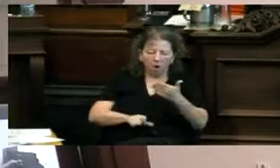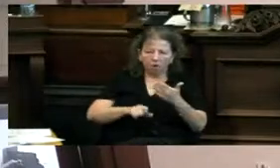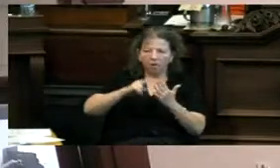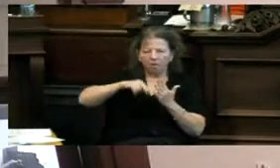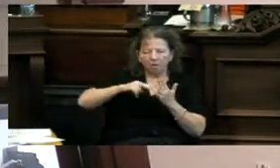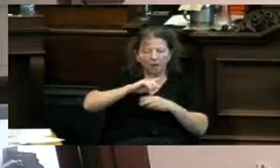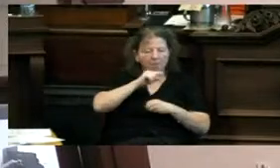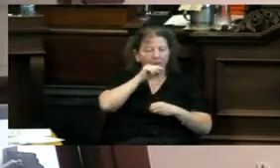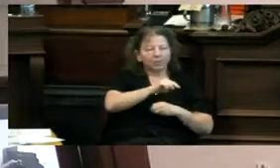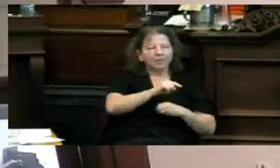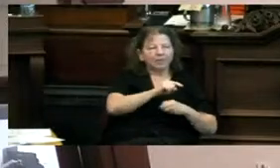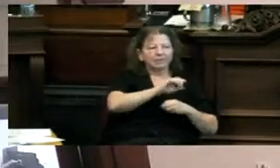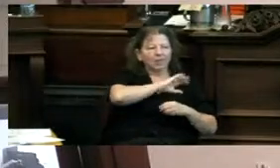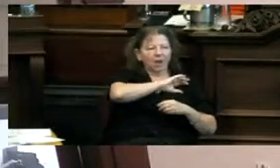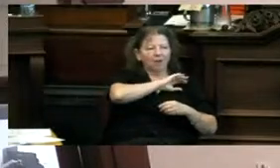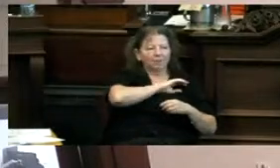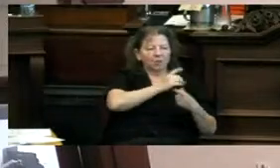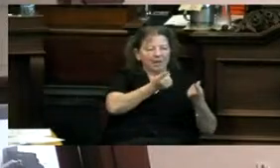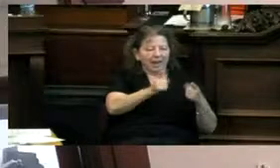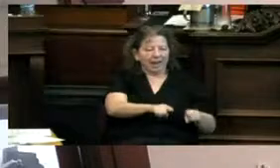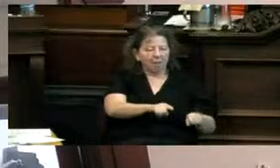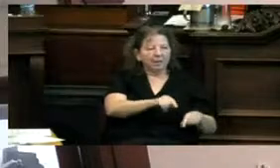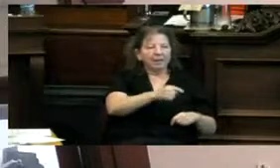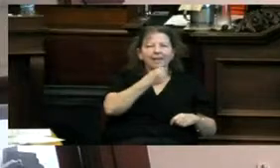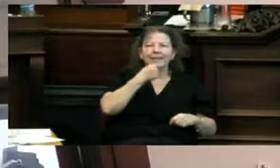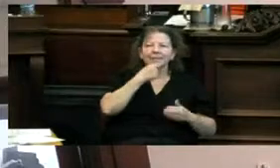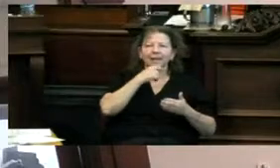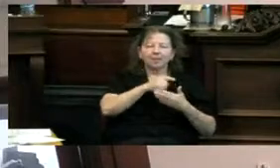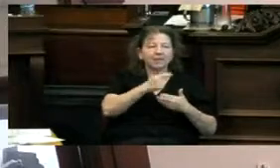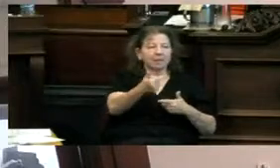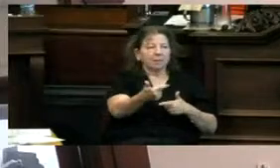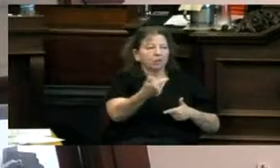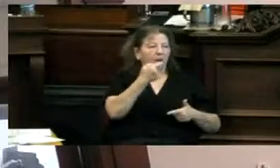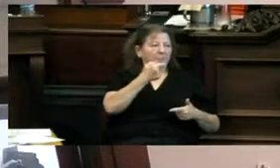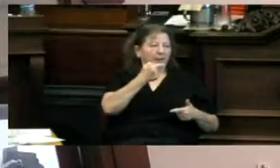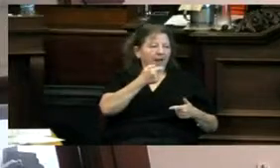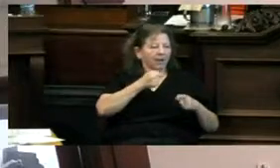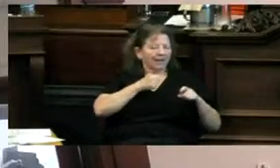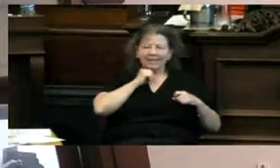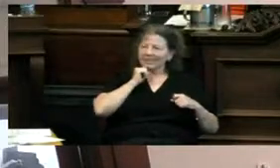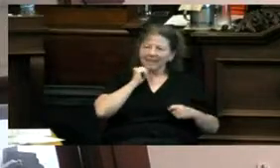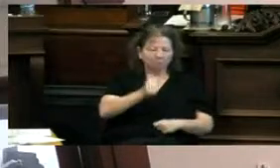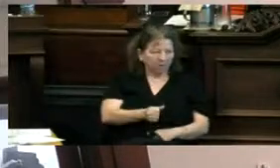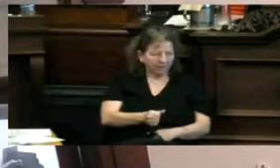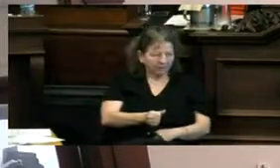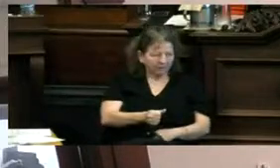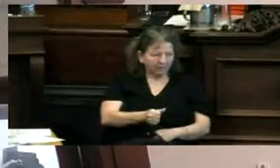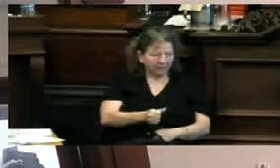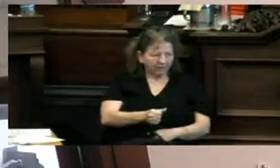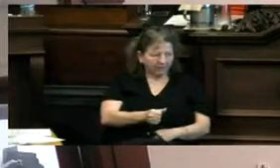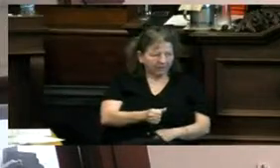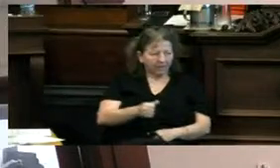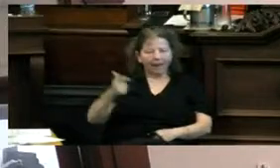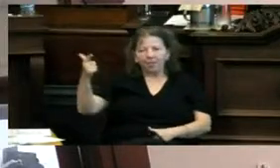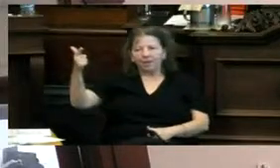case that, you know, the DNC did the article on the officer said